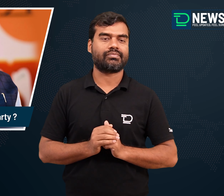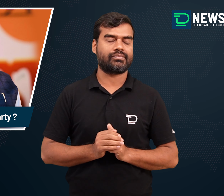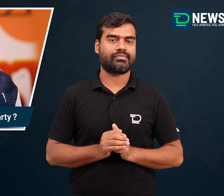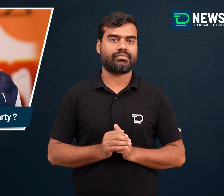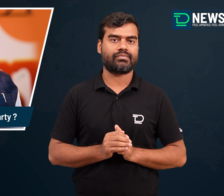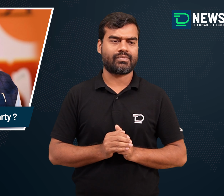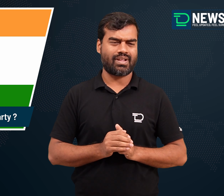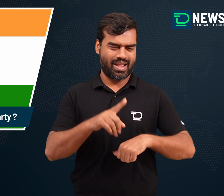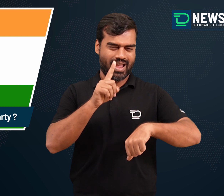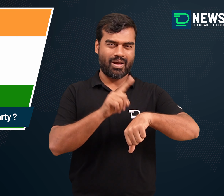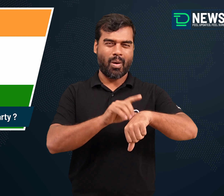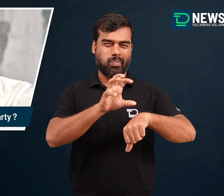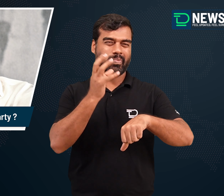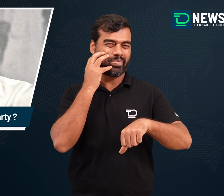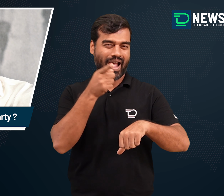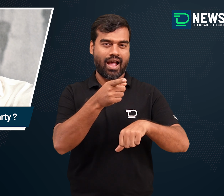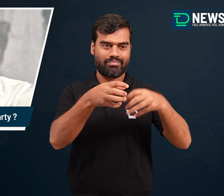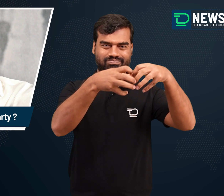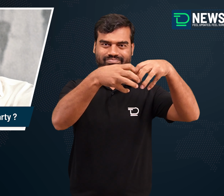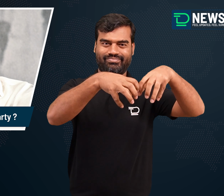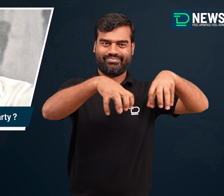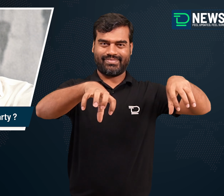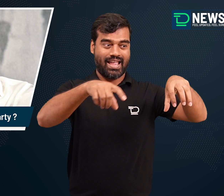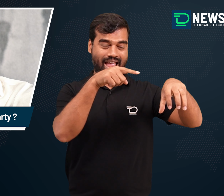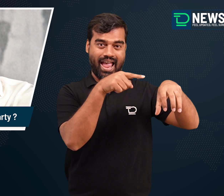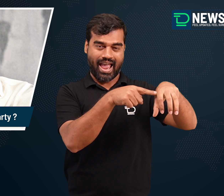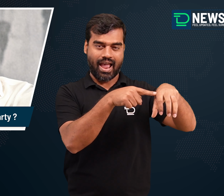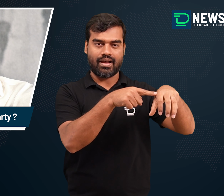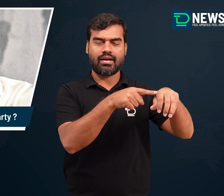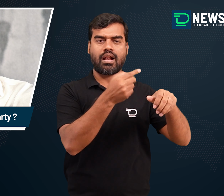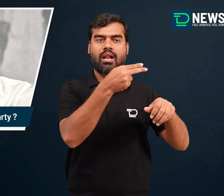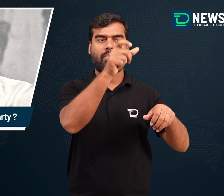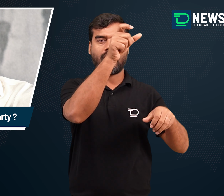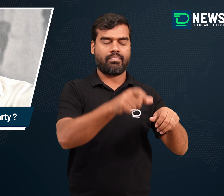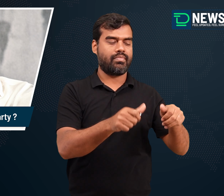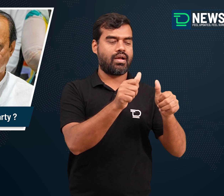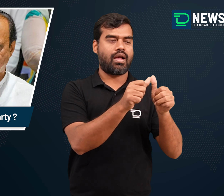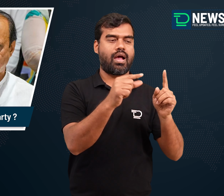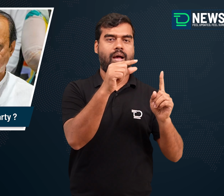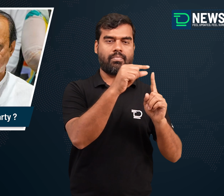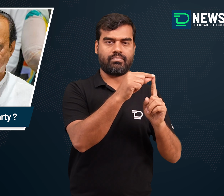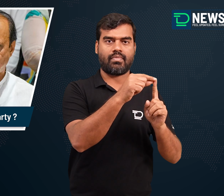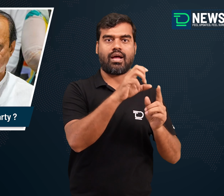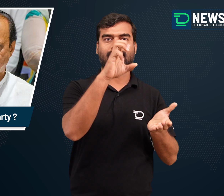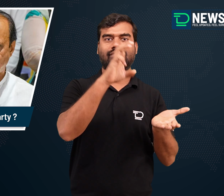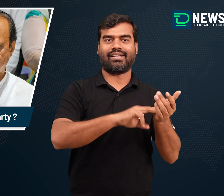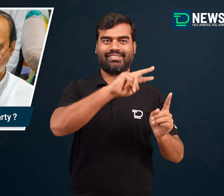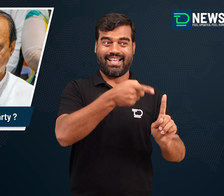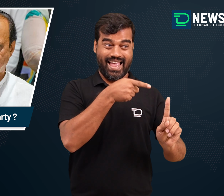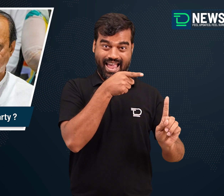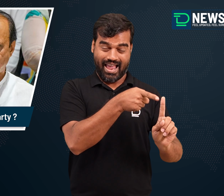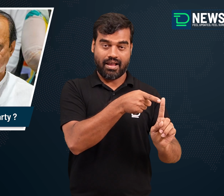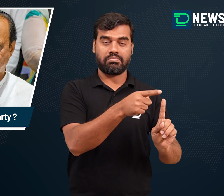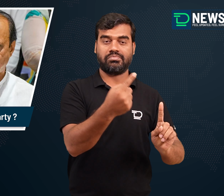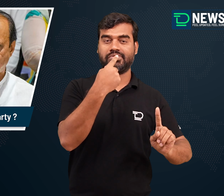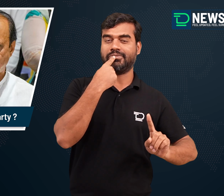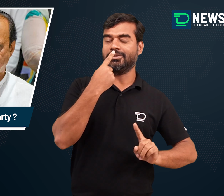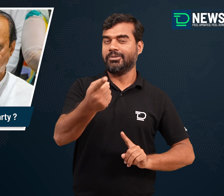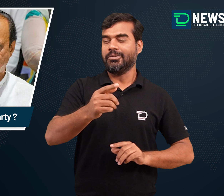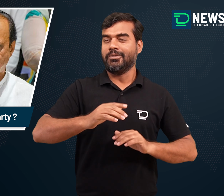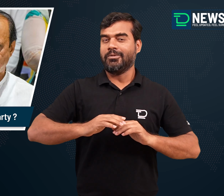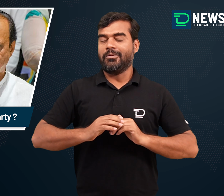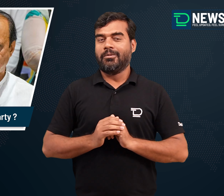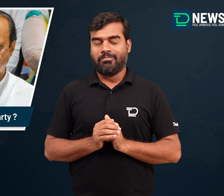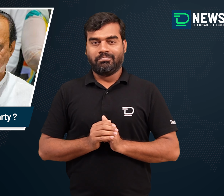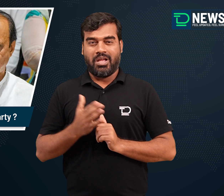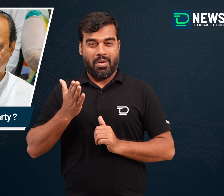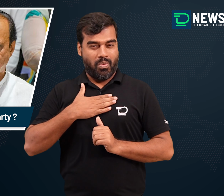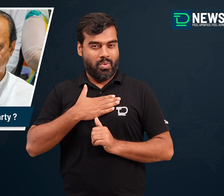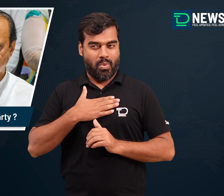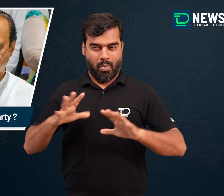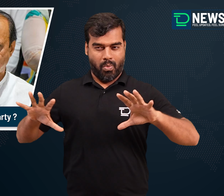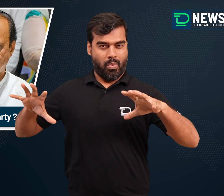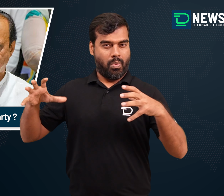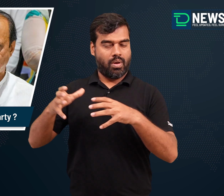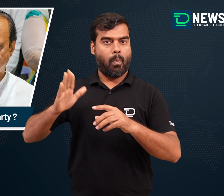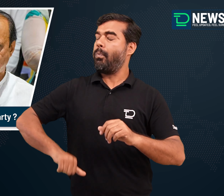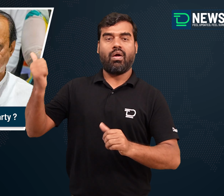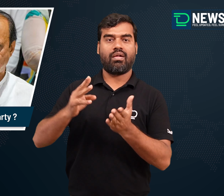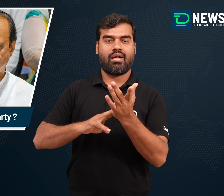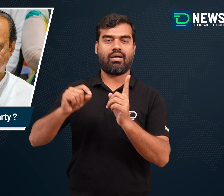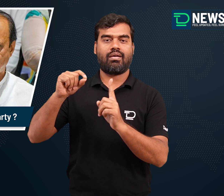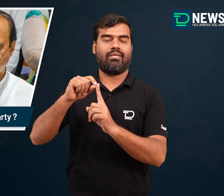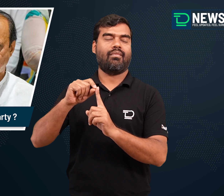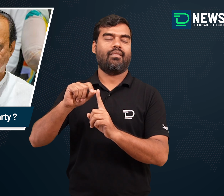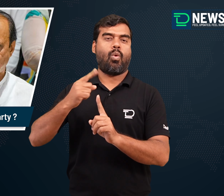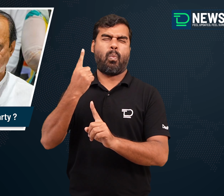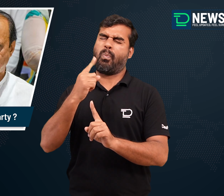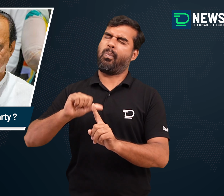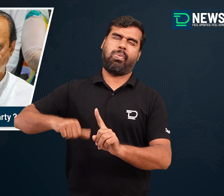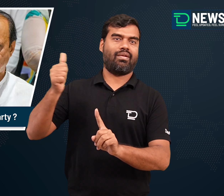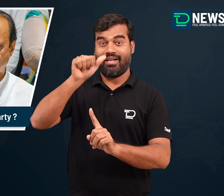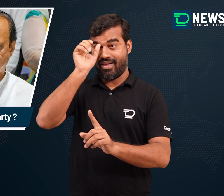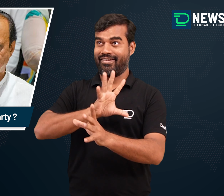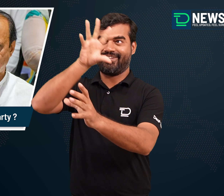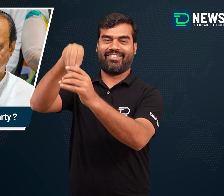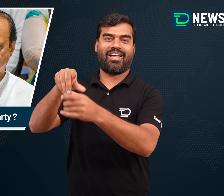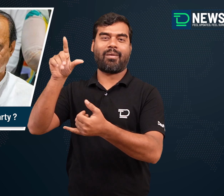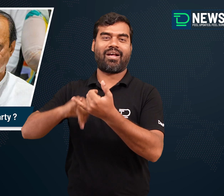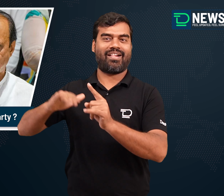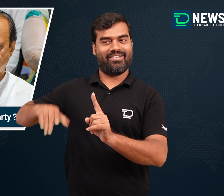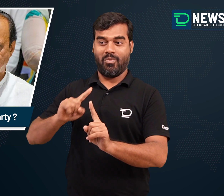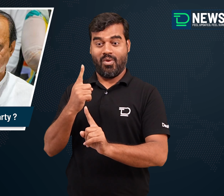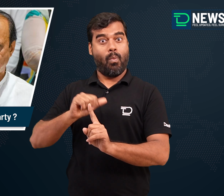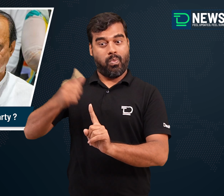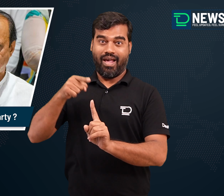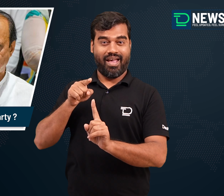Similarly, Ajit Pawar has said that they have only one MP in this election,